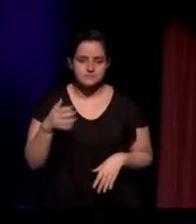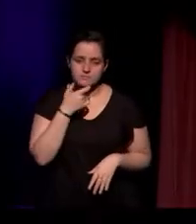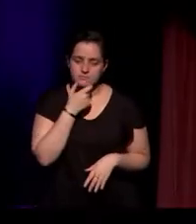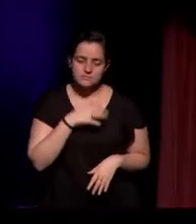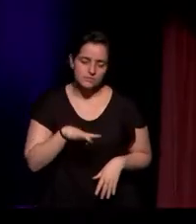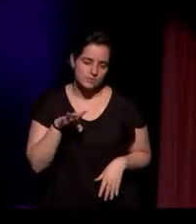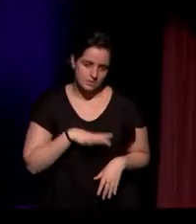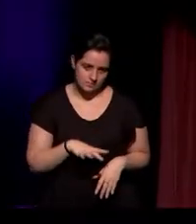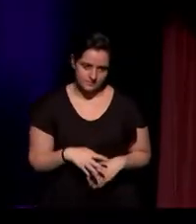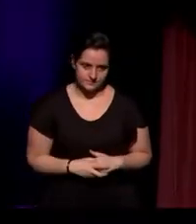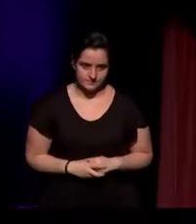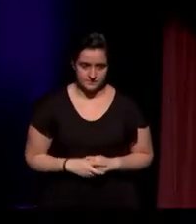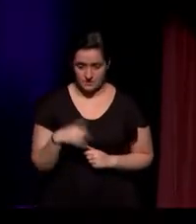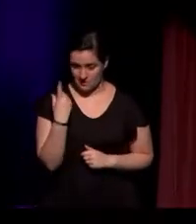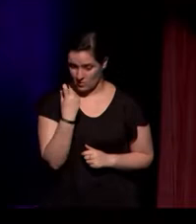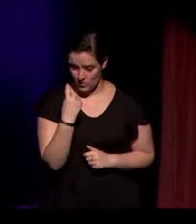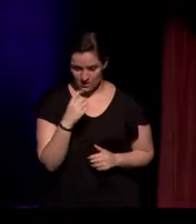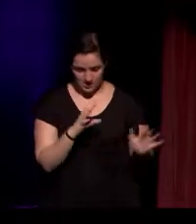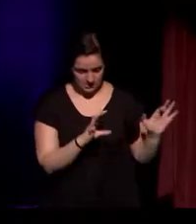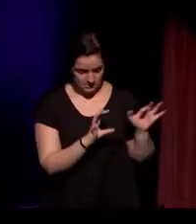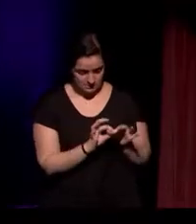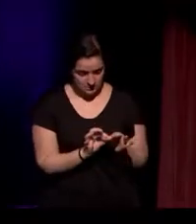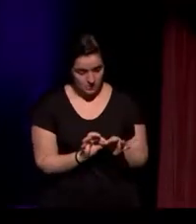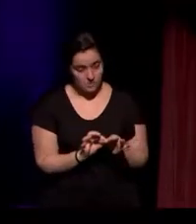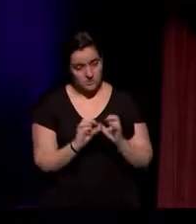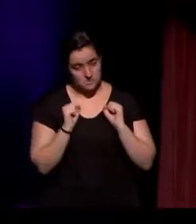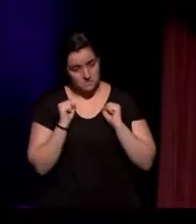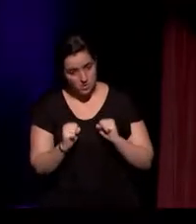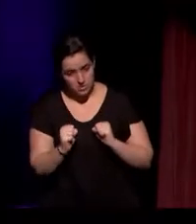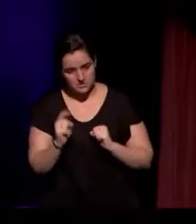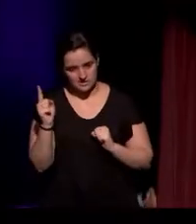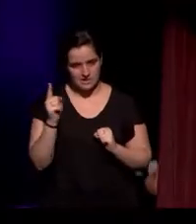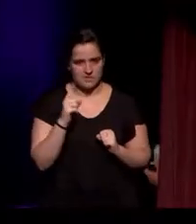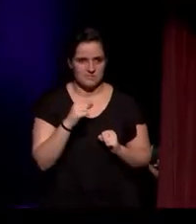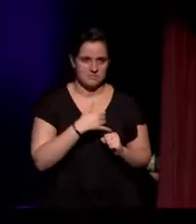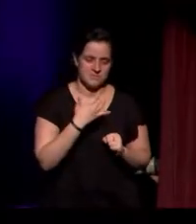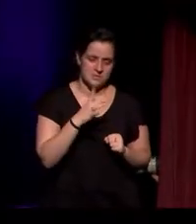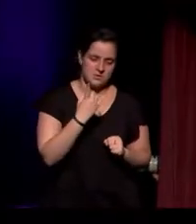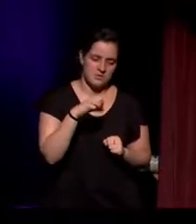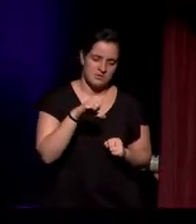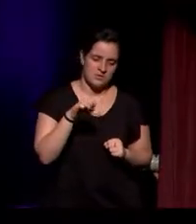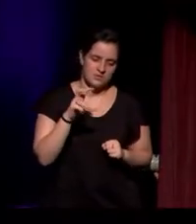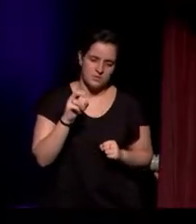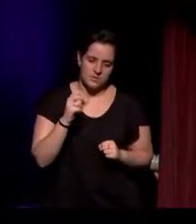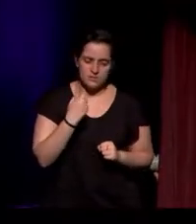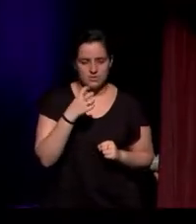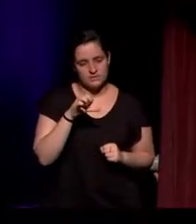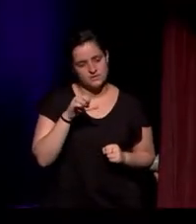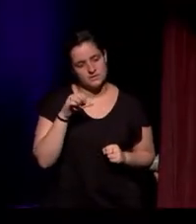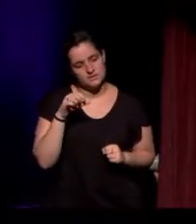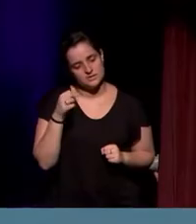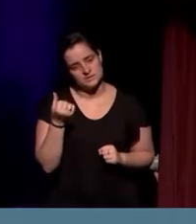The only possible association in the 1950s and 1960s was the association of the shapers. I do not know if here it's called greasers,